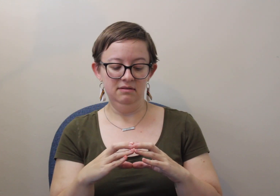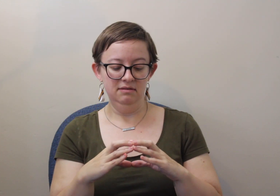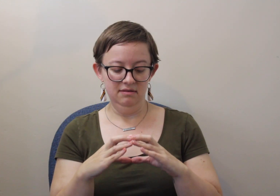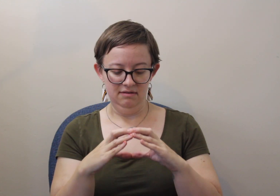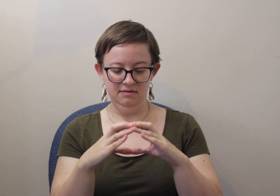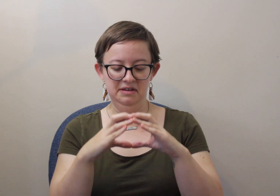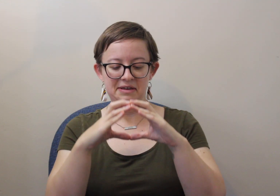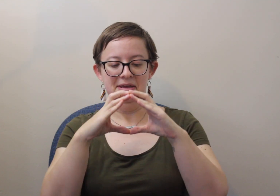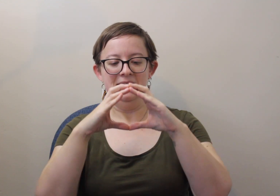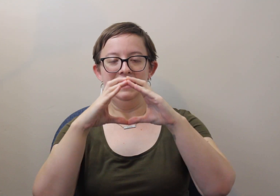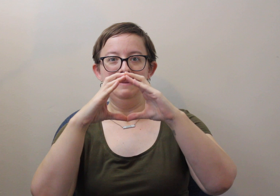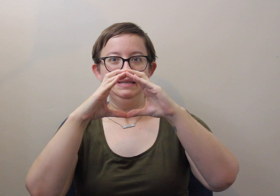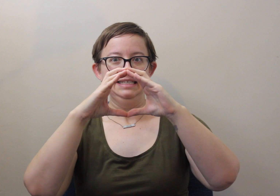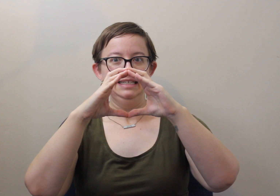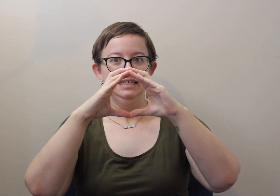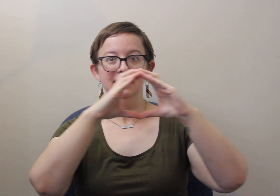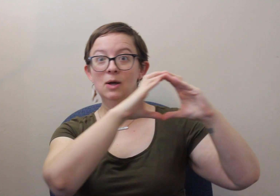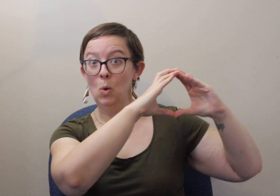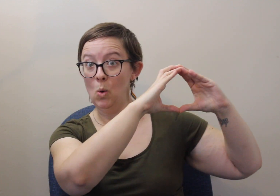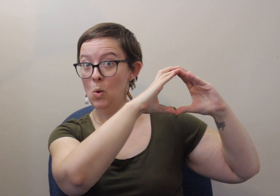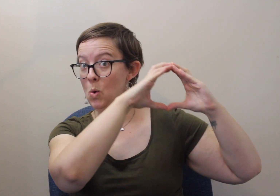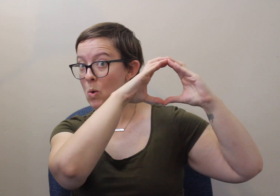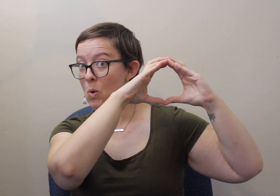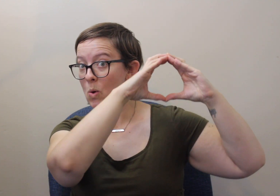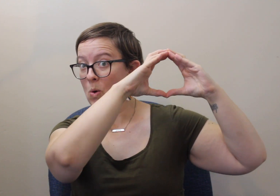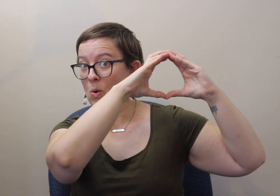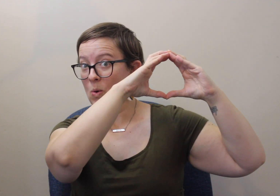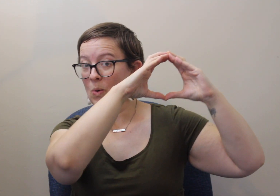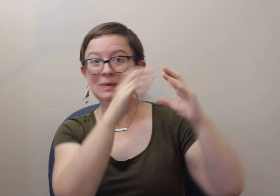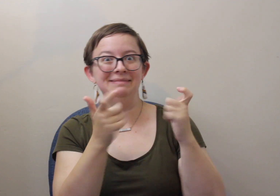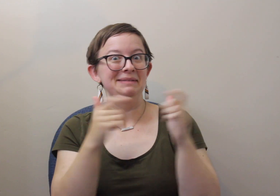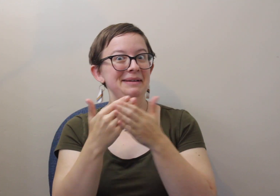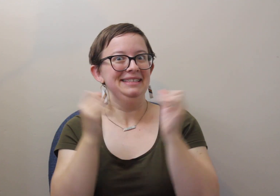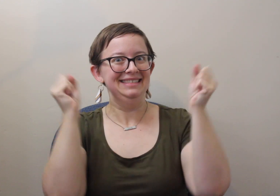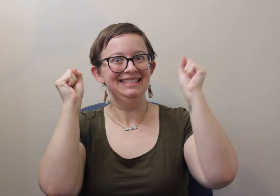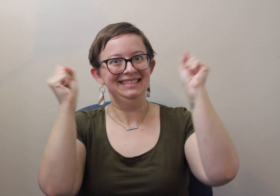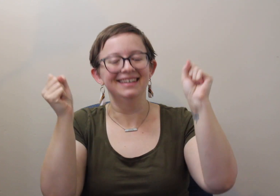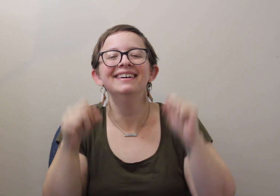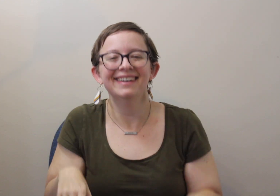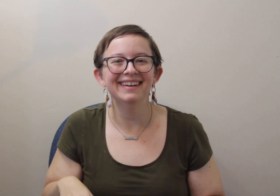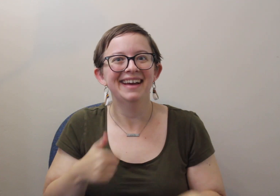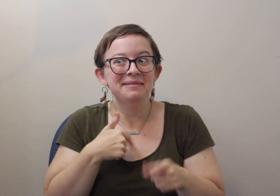Which is like that big right right there... yeah. So baby's getting big.